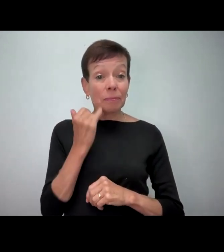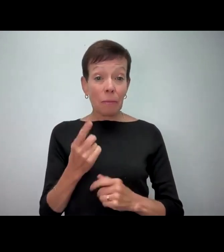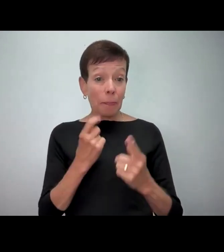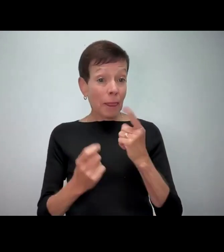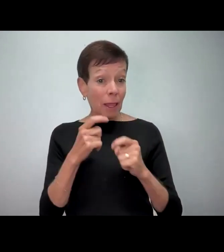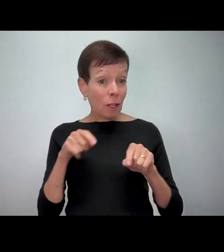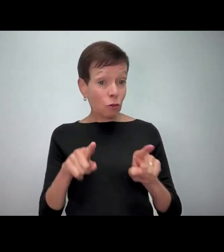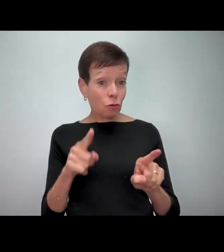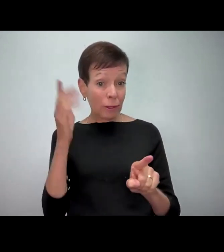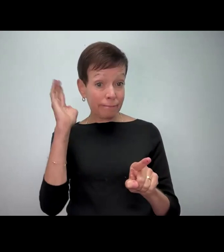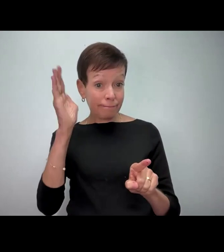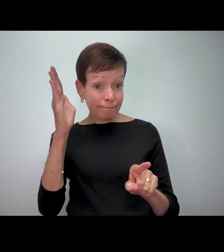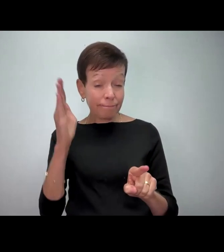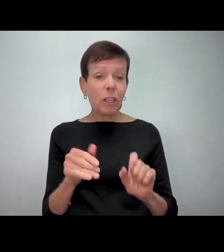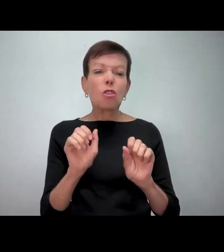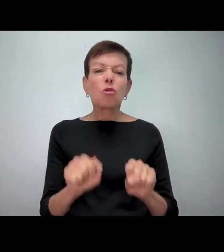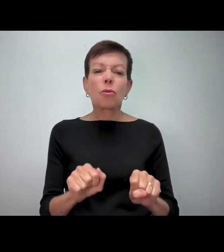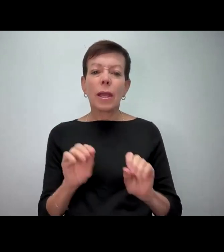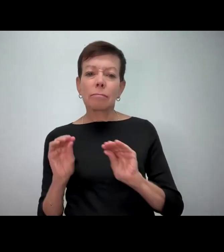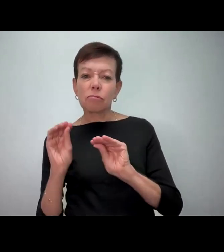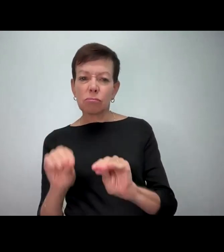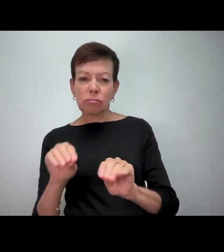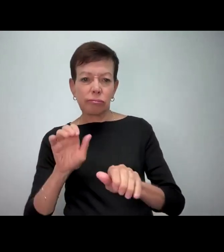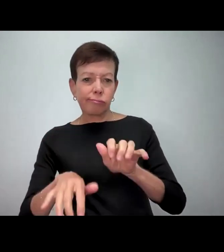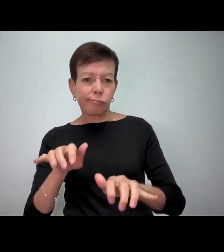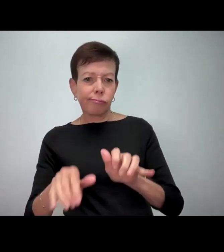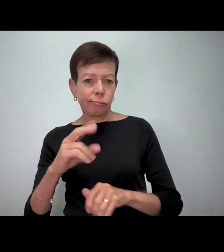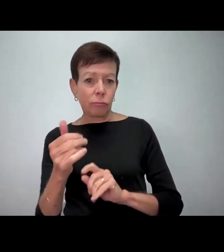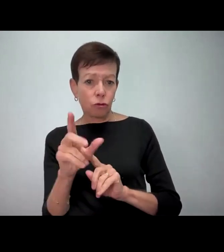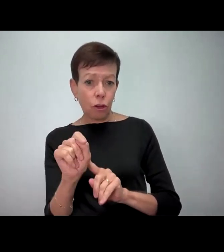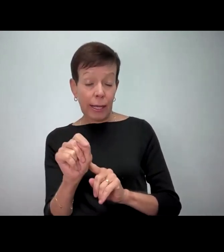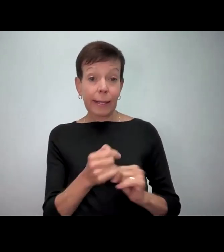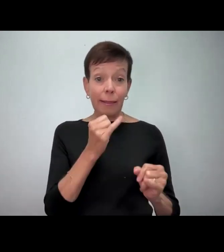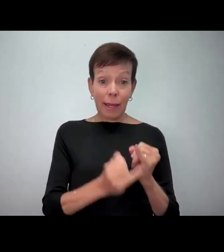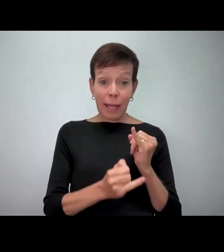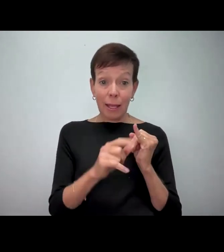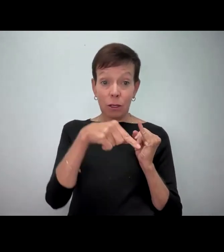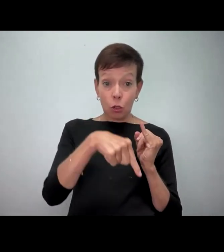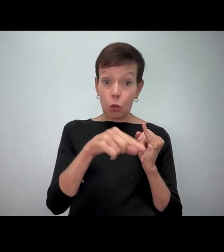put them in the chat. We will get to them at the end during the Q&A. And yeah,